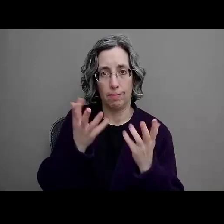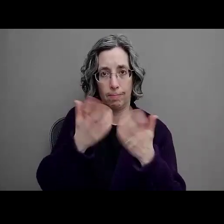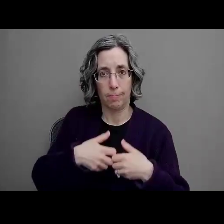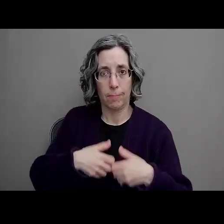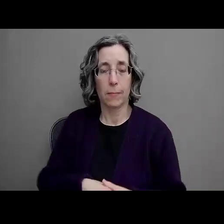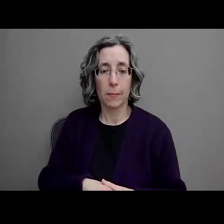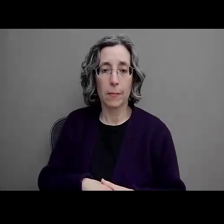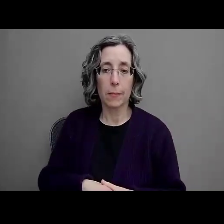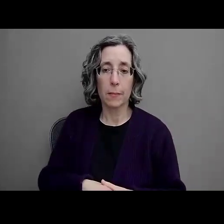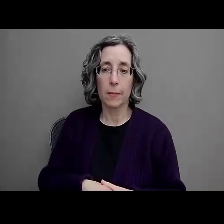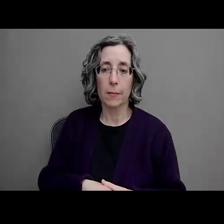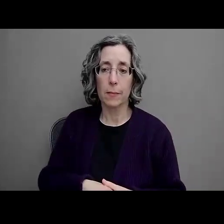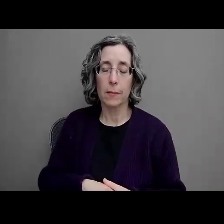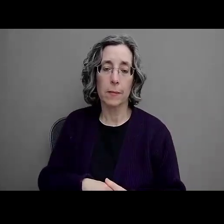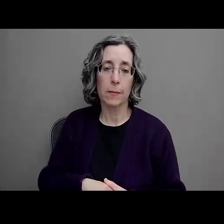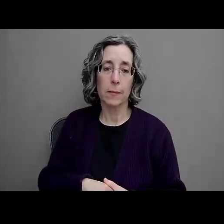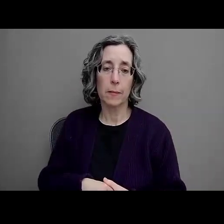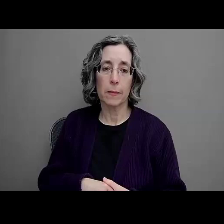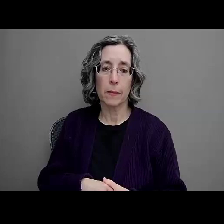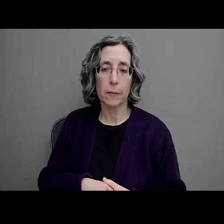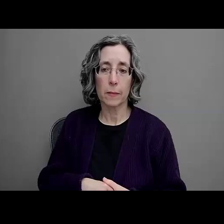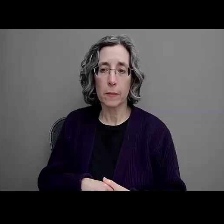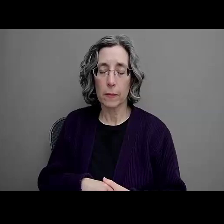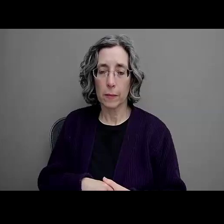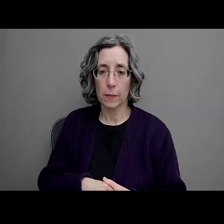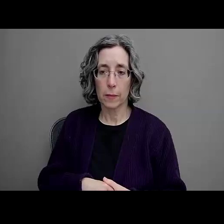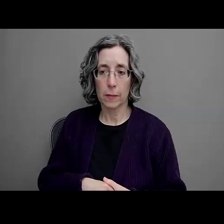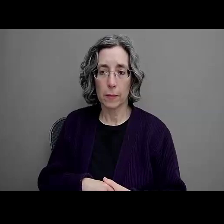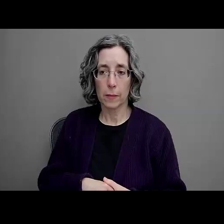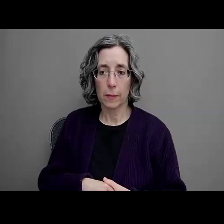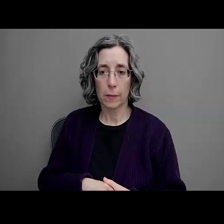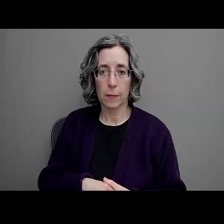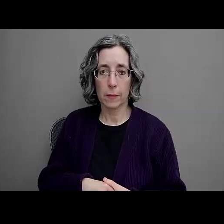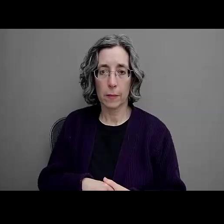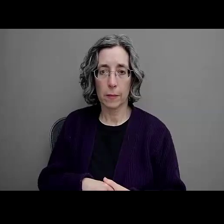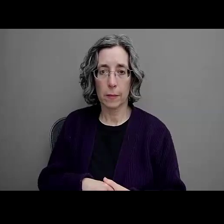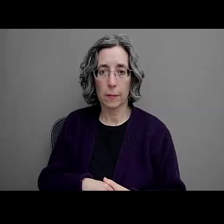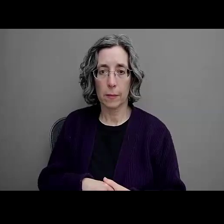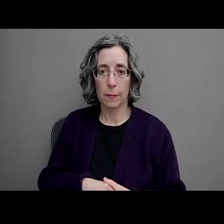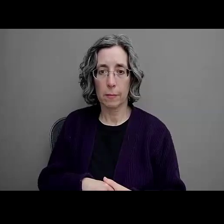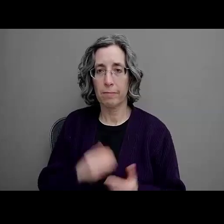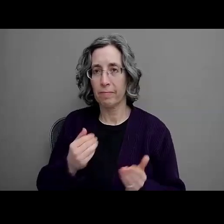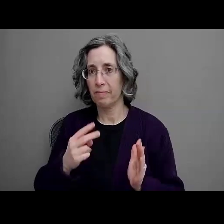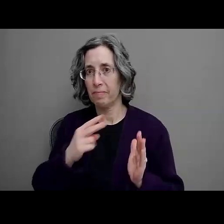that assignment.